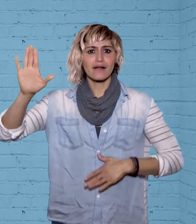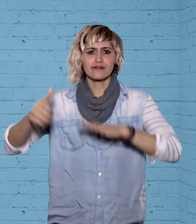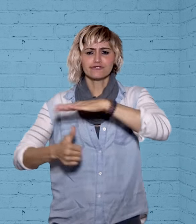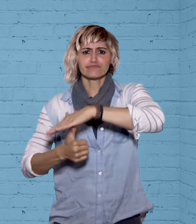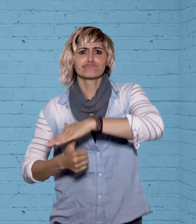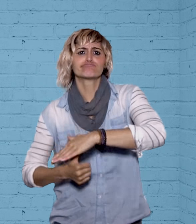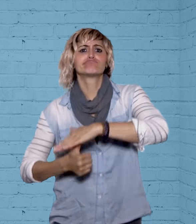2020.